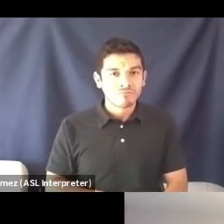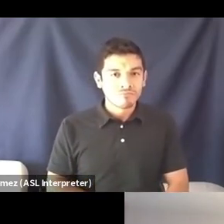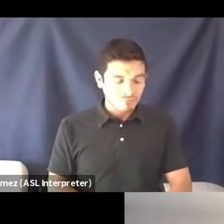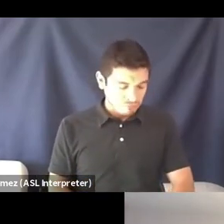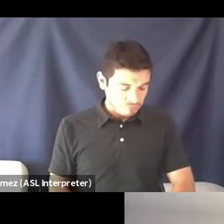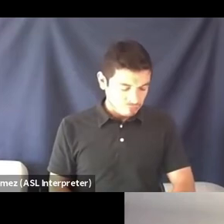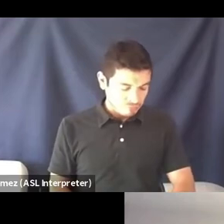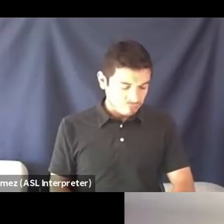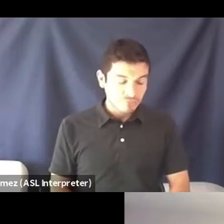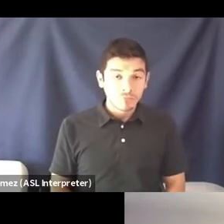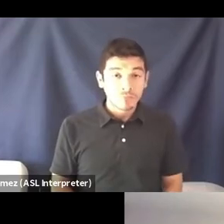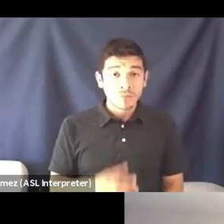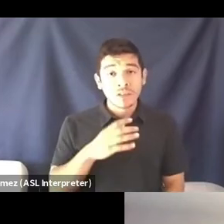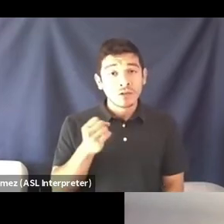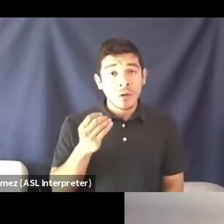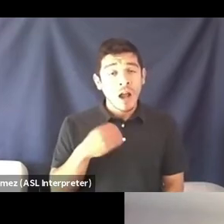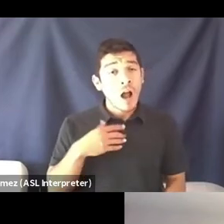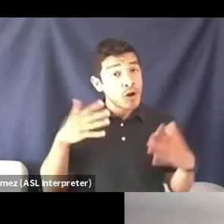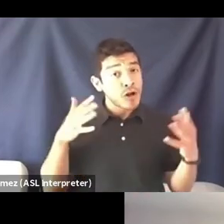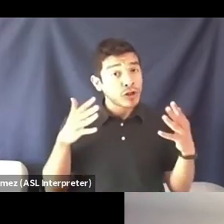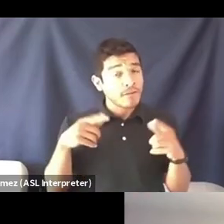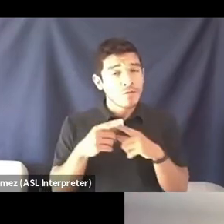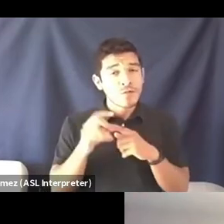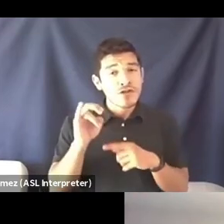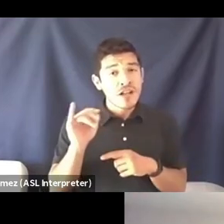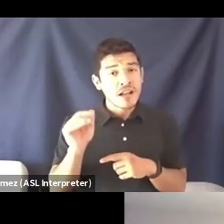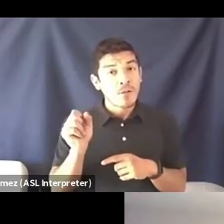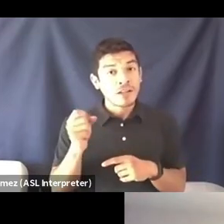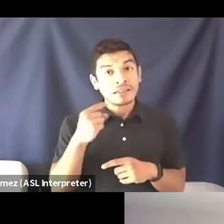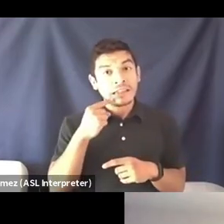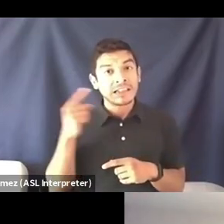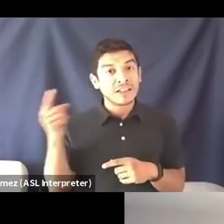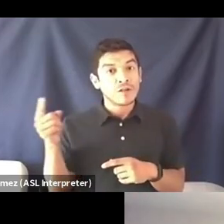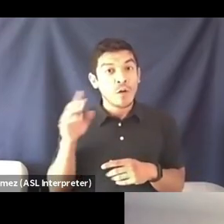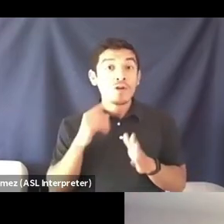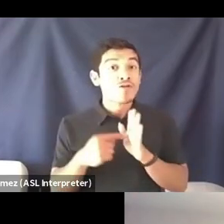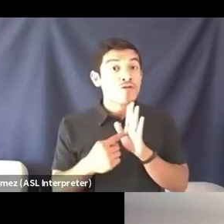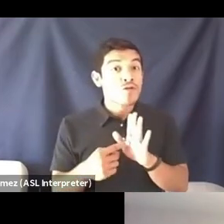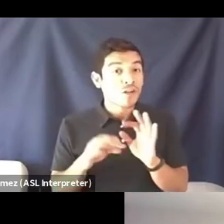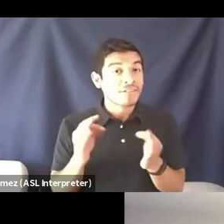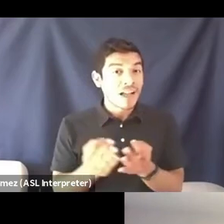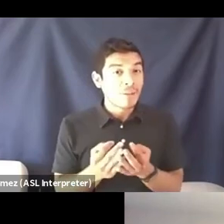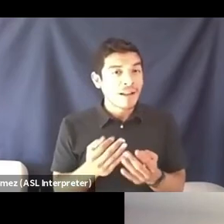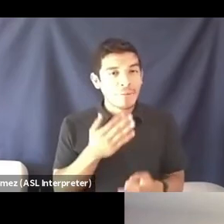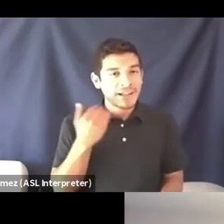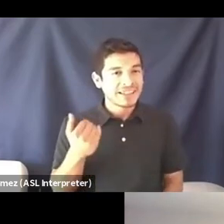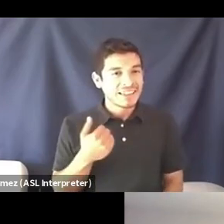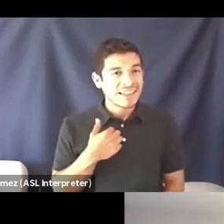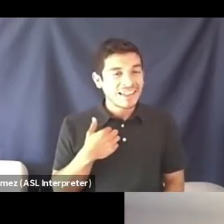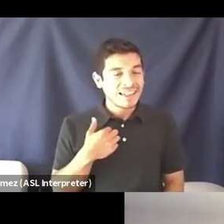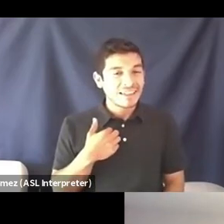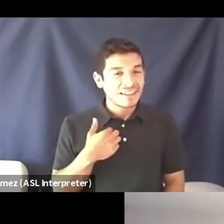And so I was nervous when Jenny was saying that she's about to show it to the family, but they were so supportive